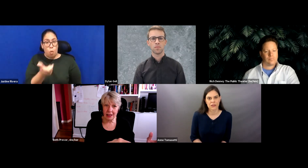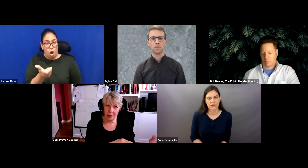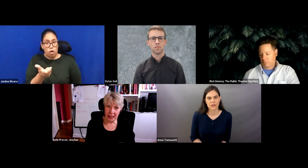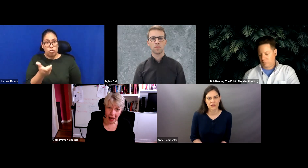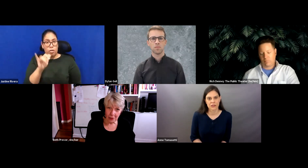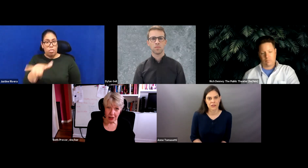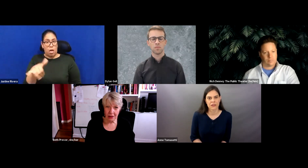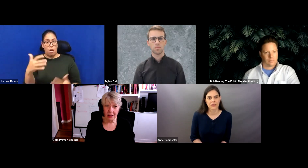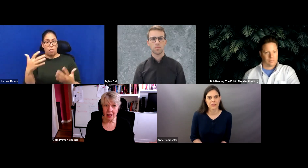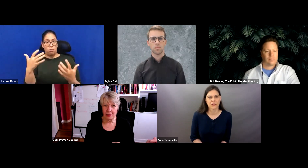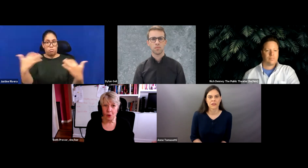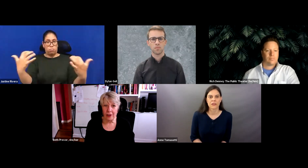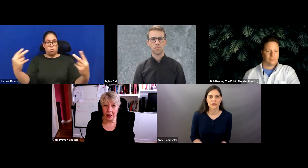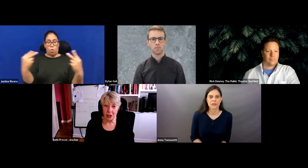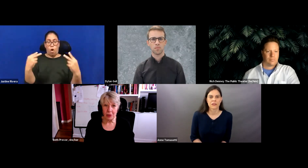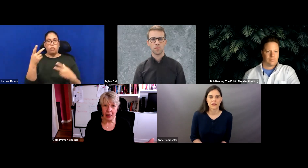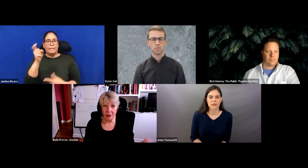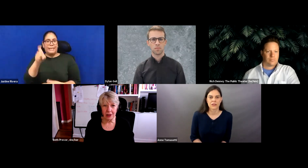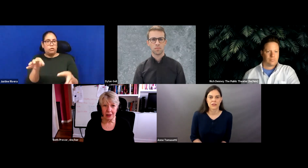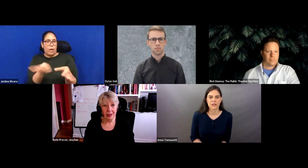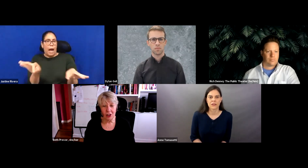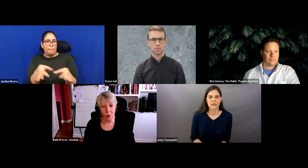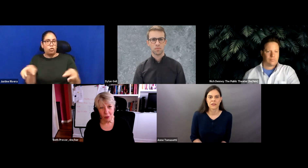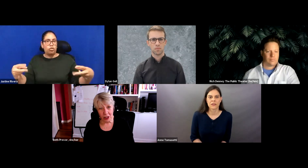needed to be captioned for them to be able to know what was